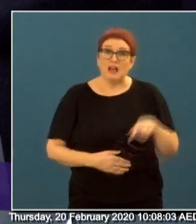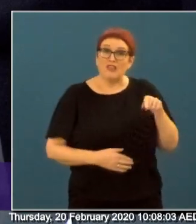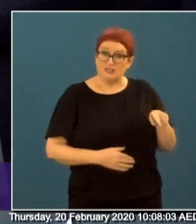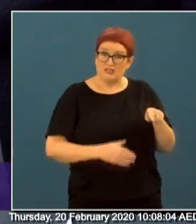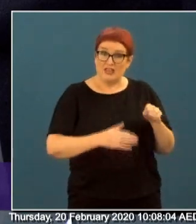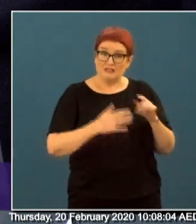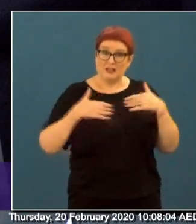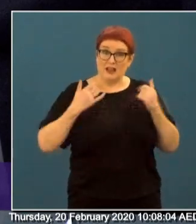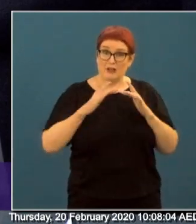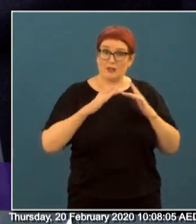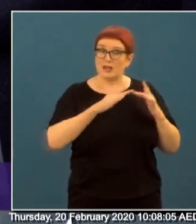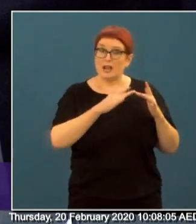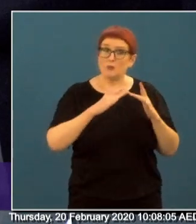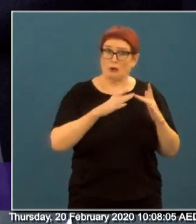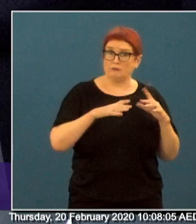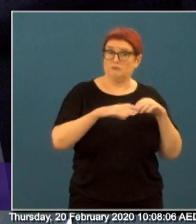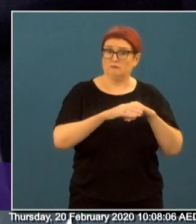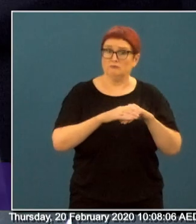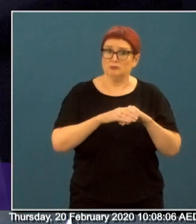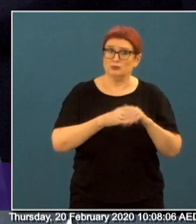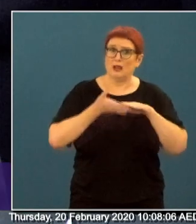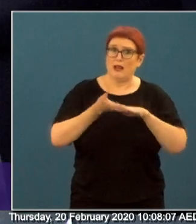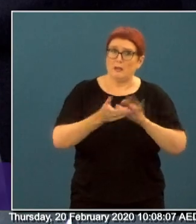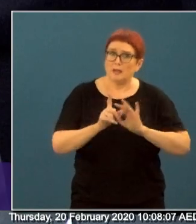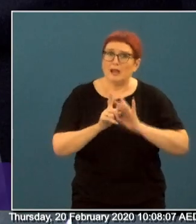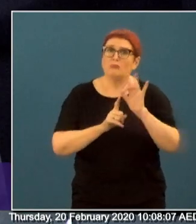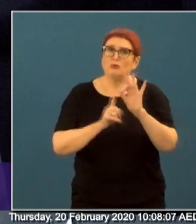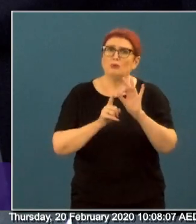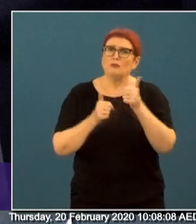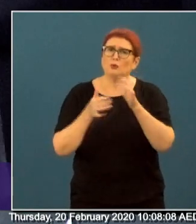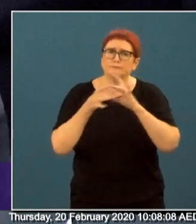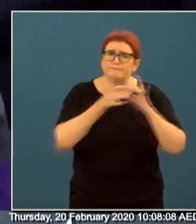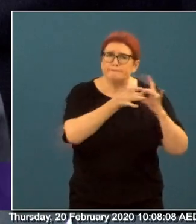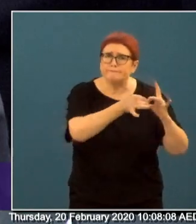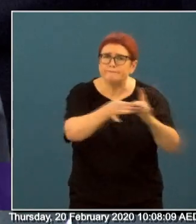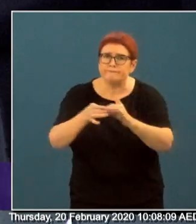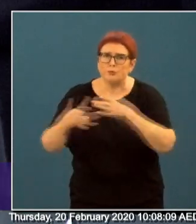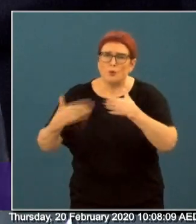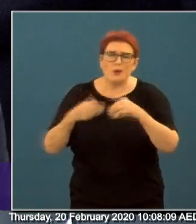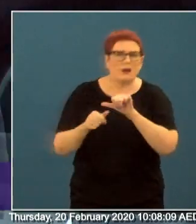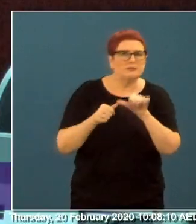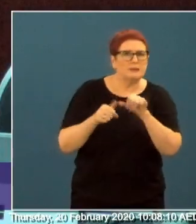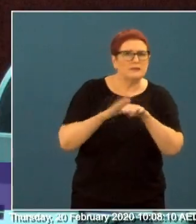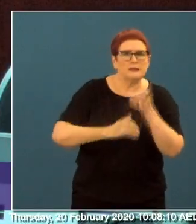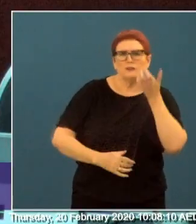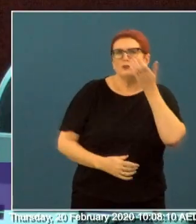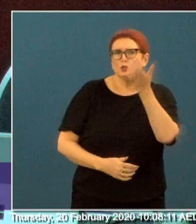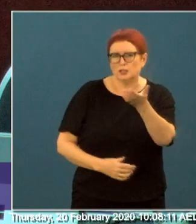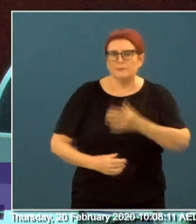and they hold a lot of promise for better coordination in the future. All right.